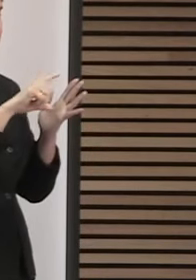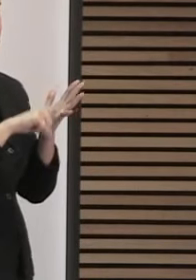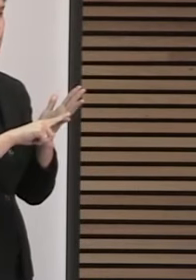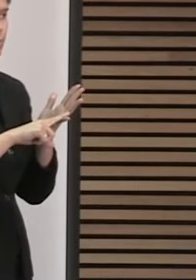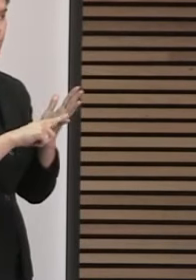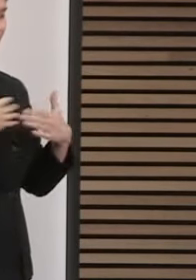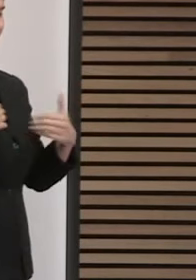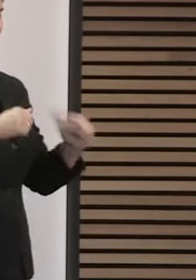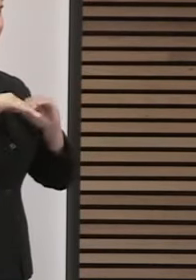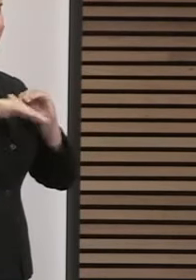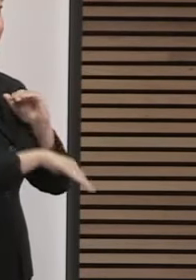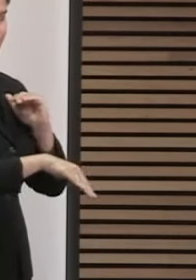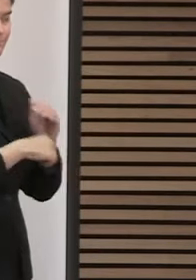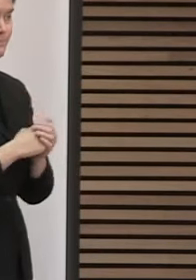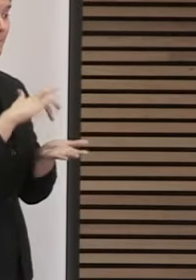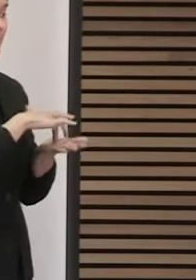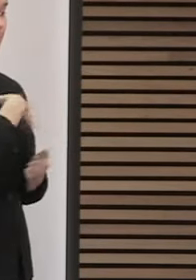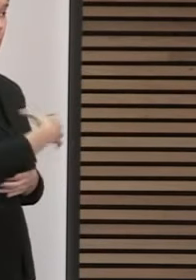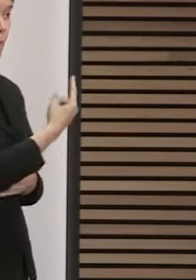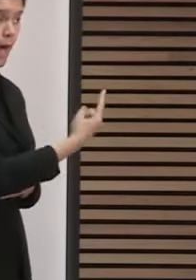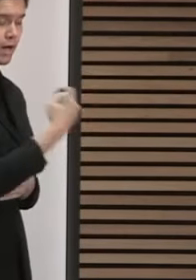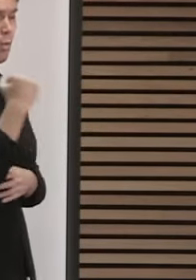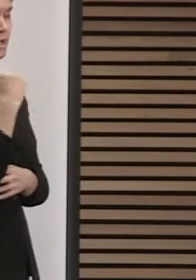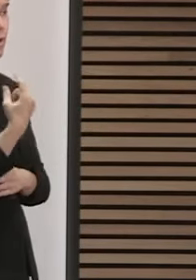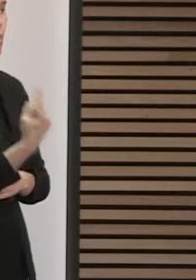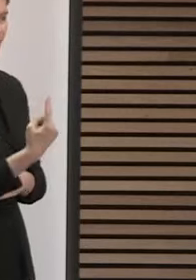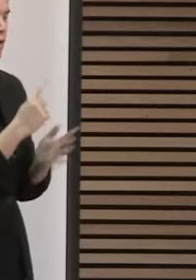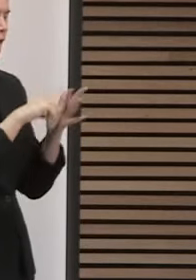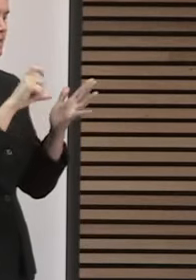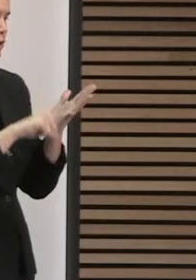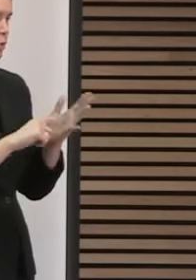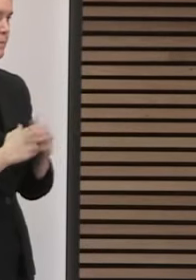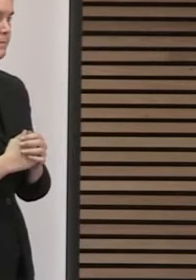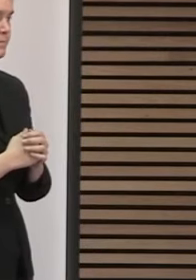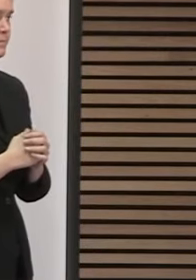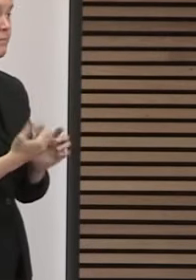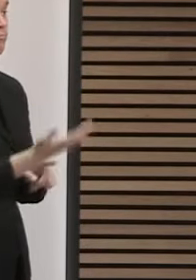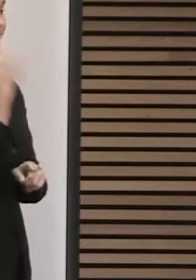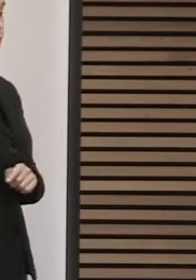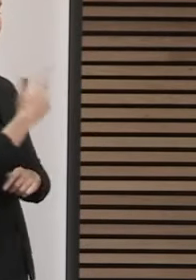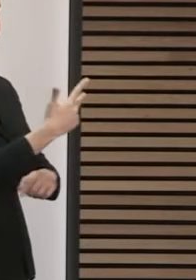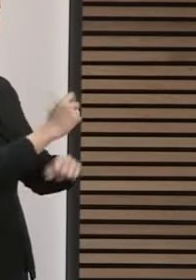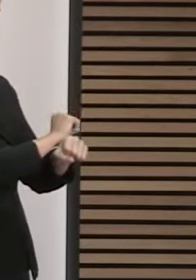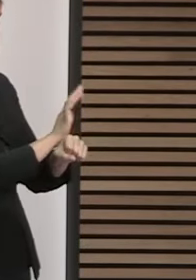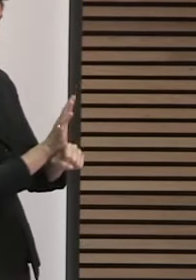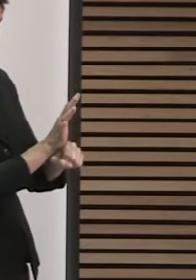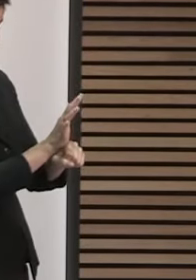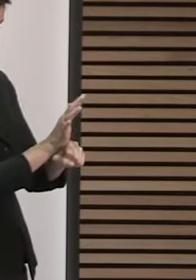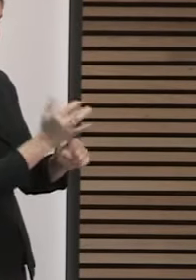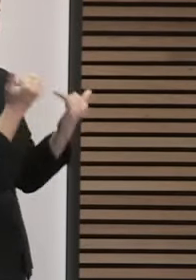There were 2.1 million scans recorded nationwide yesterday.